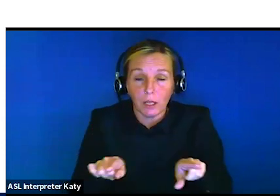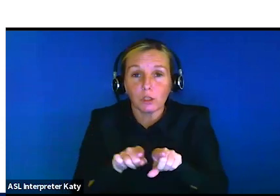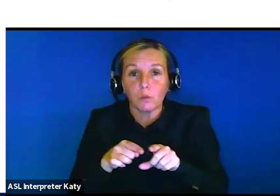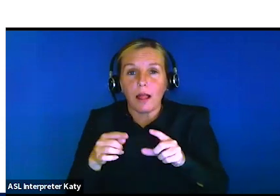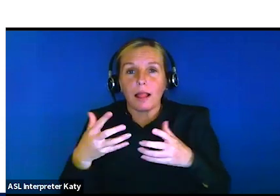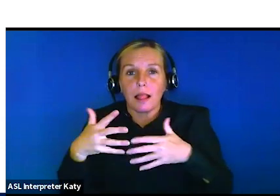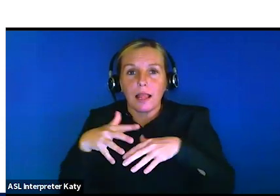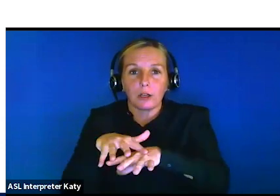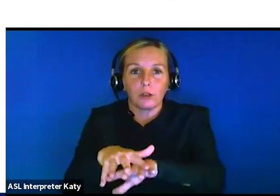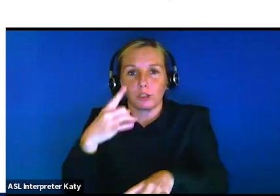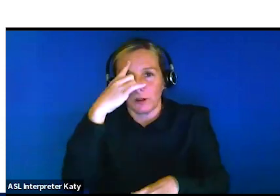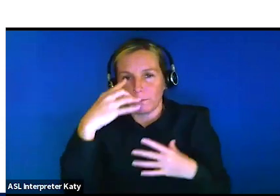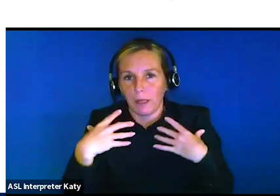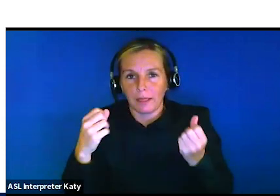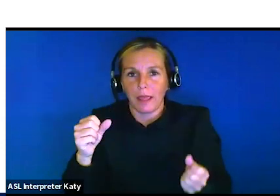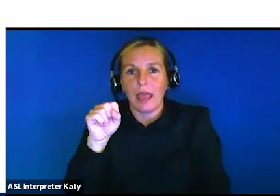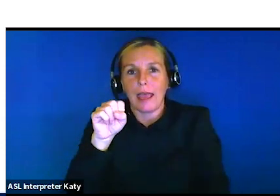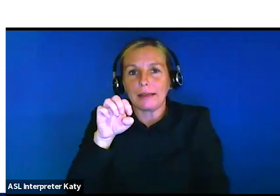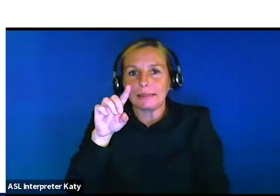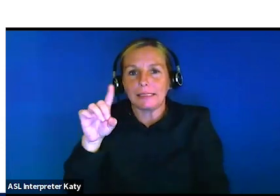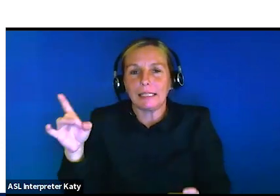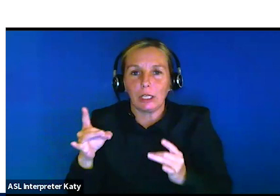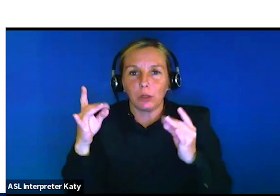of the mental health and SUD crisis response models,